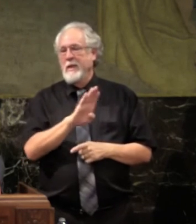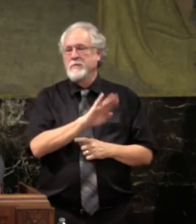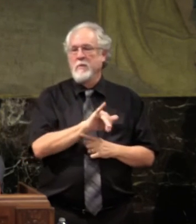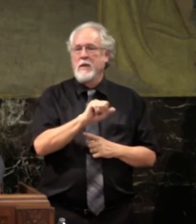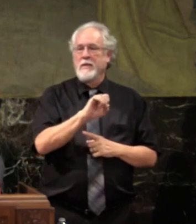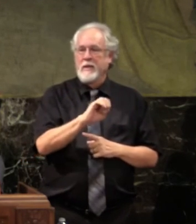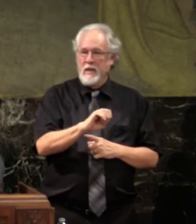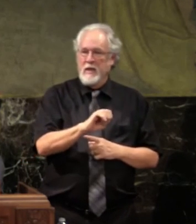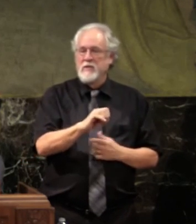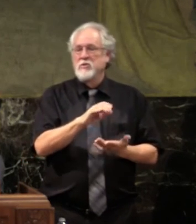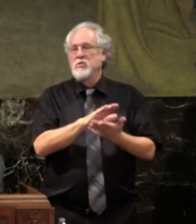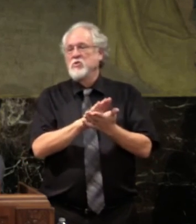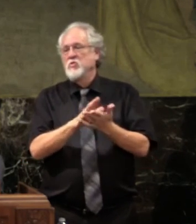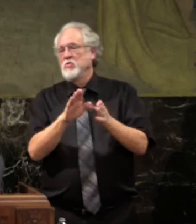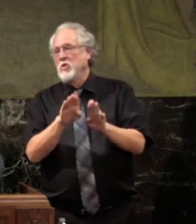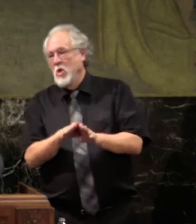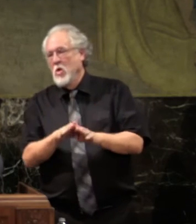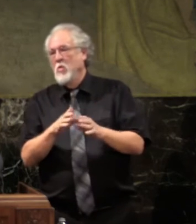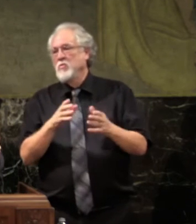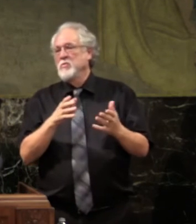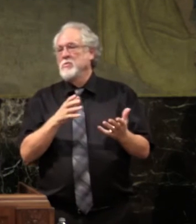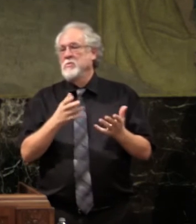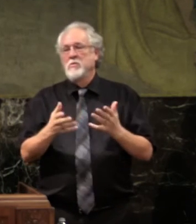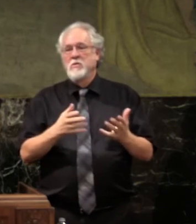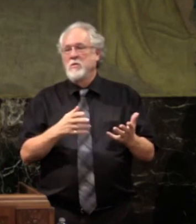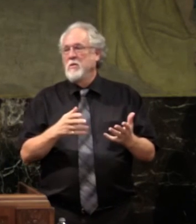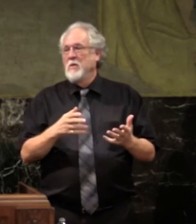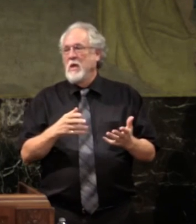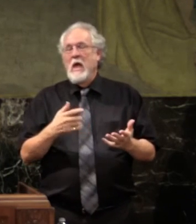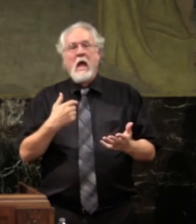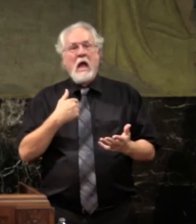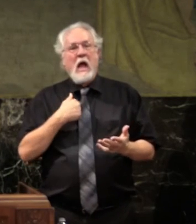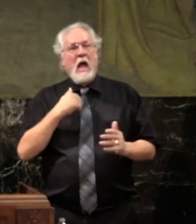closed and and as expected that this